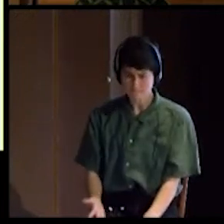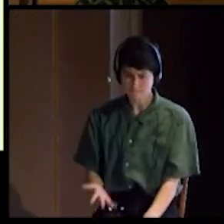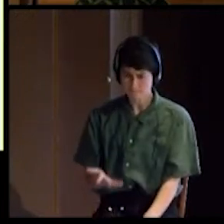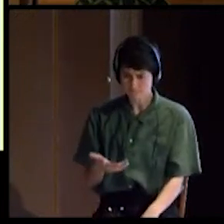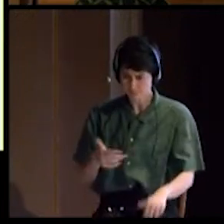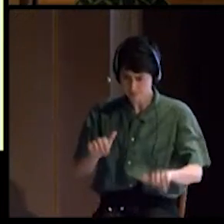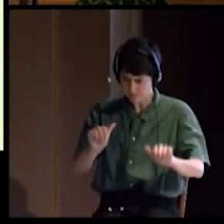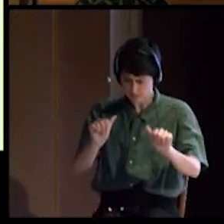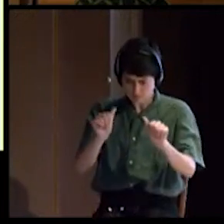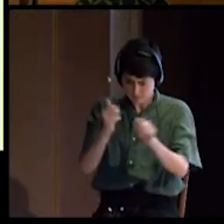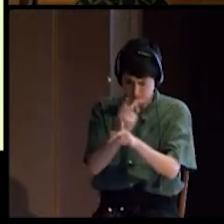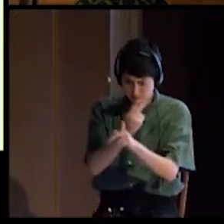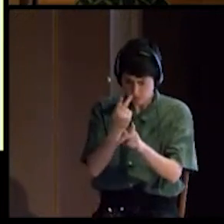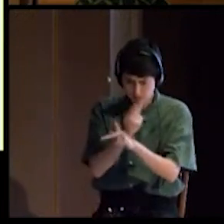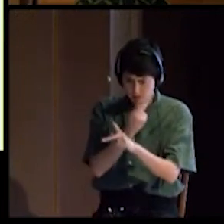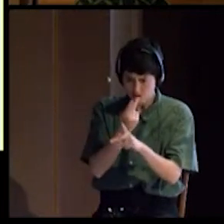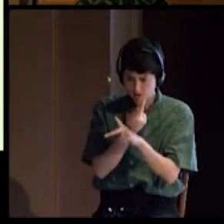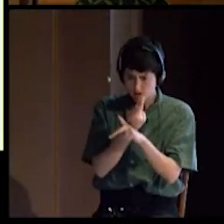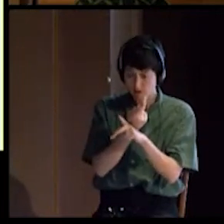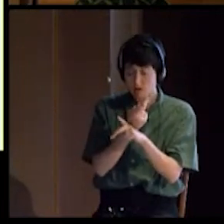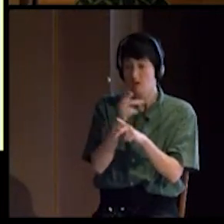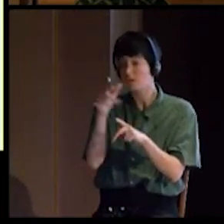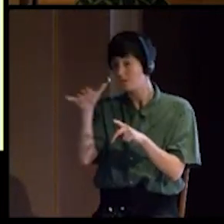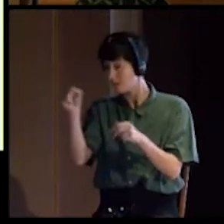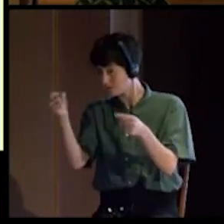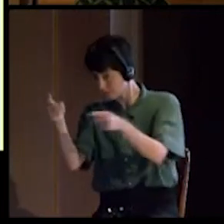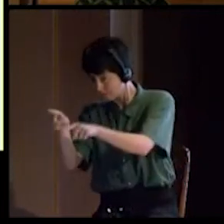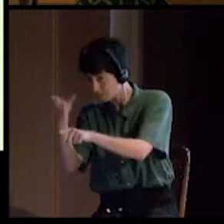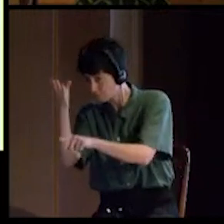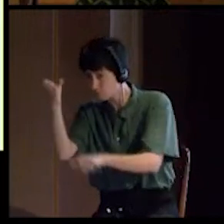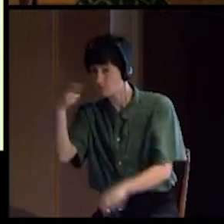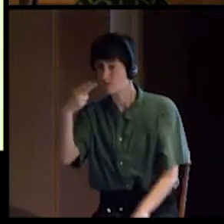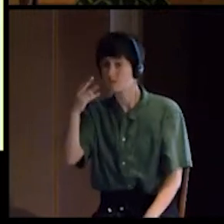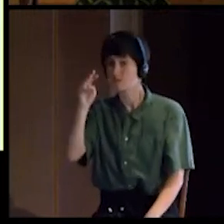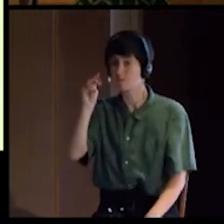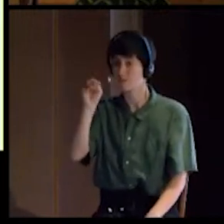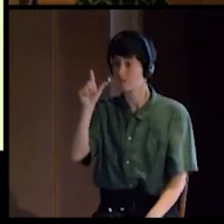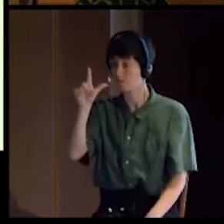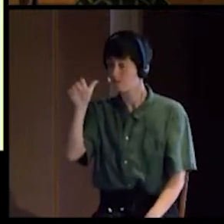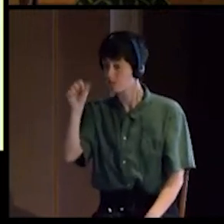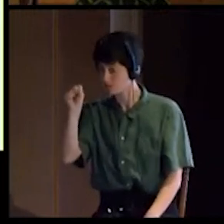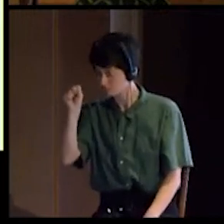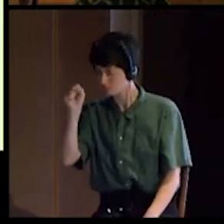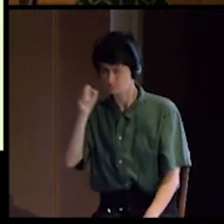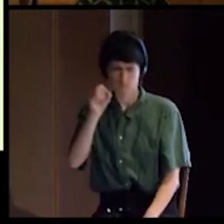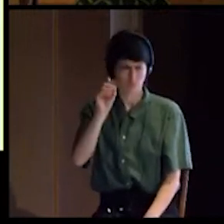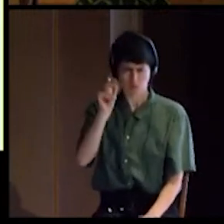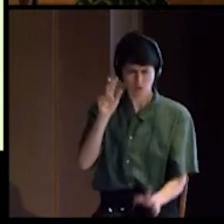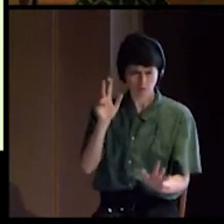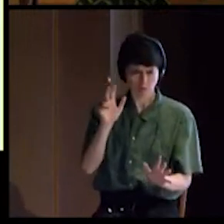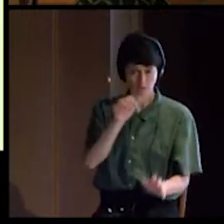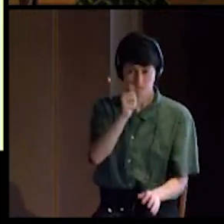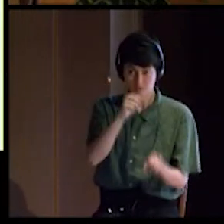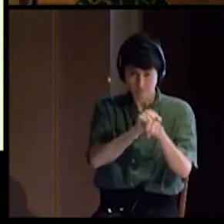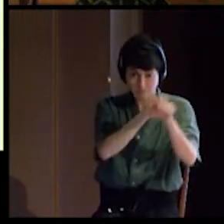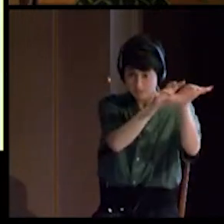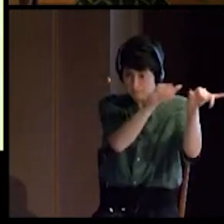on other mountains as well. And so I did some follow-up projects, one field project and a couple of museum projects,